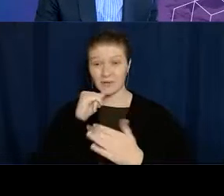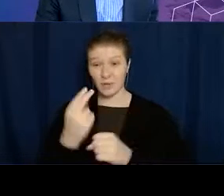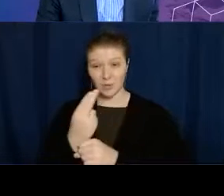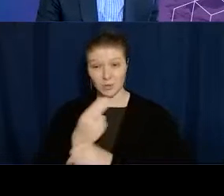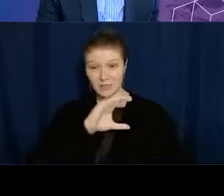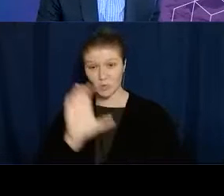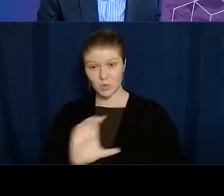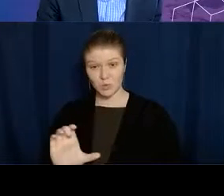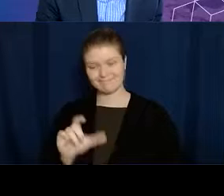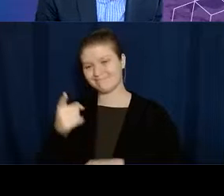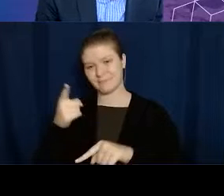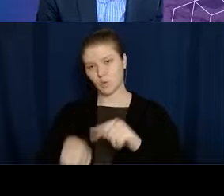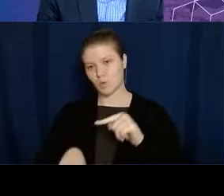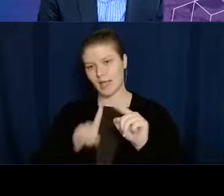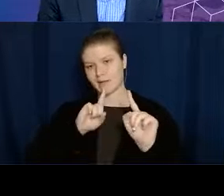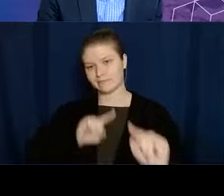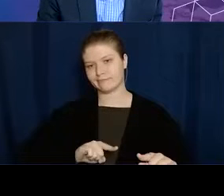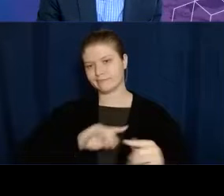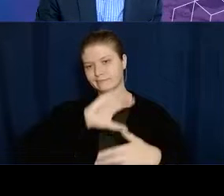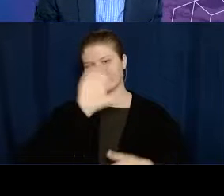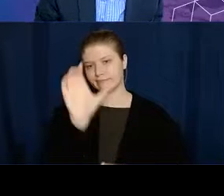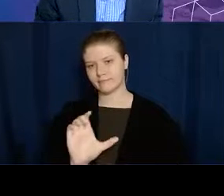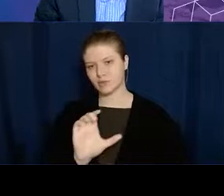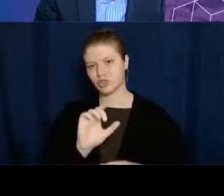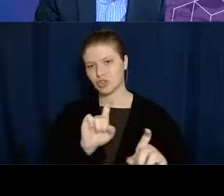If you have questions during today's presentation,